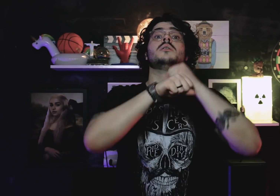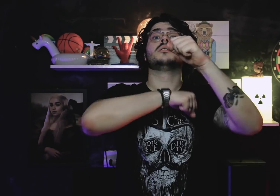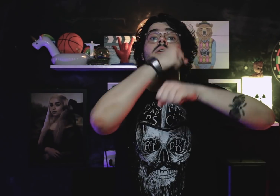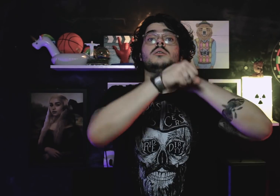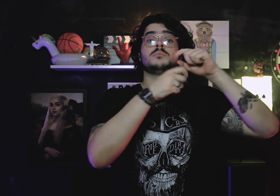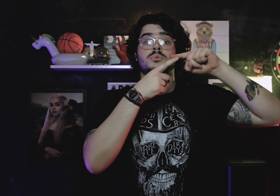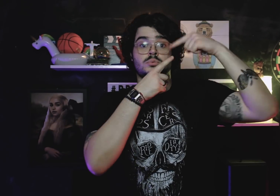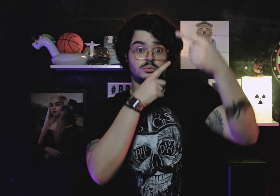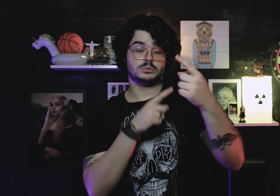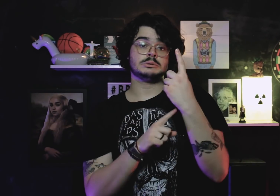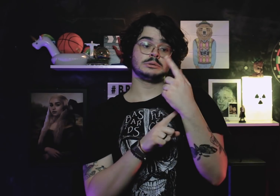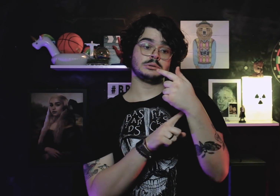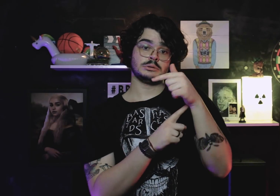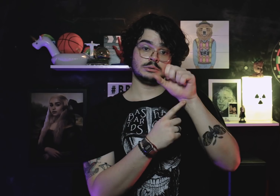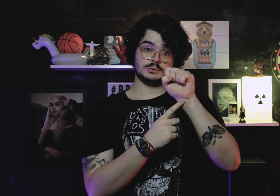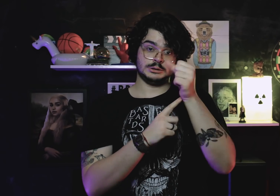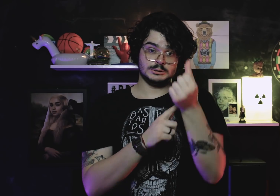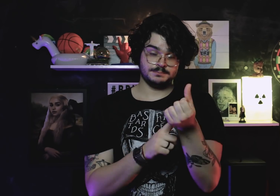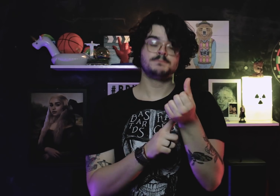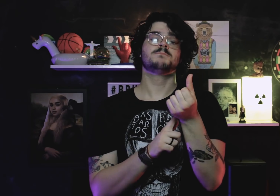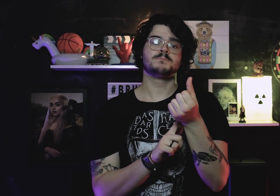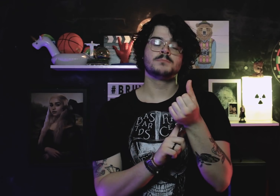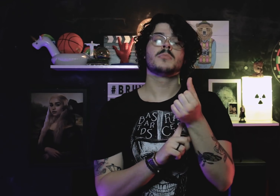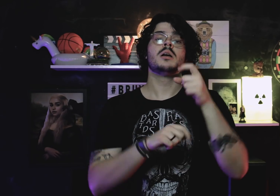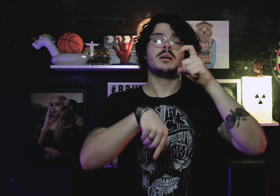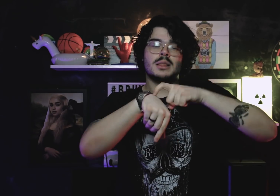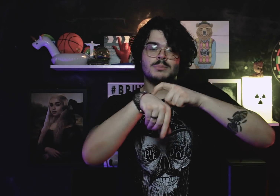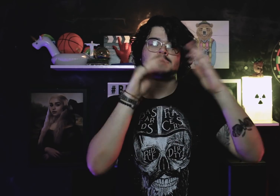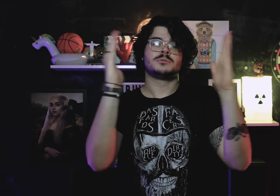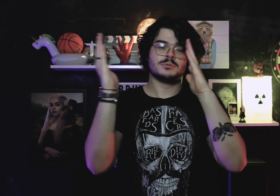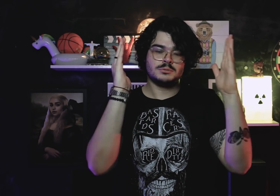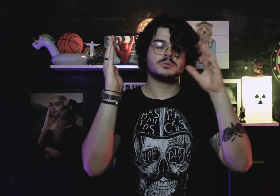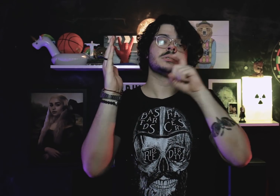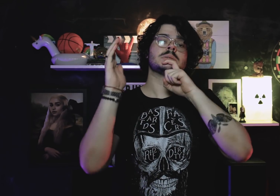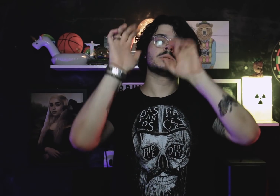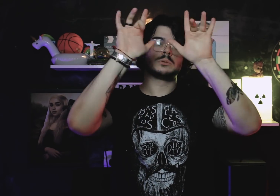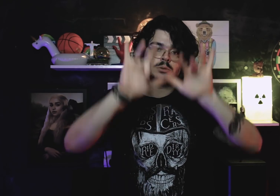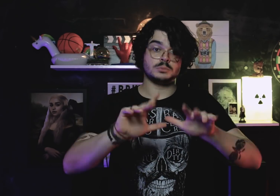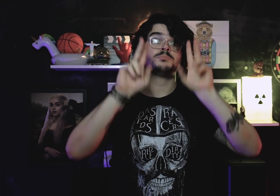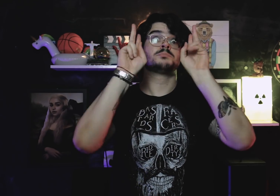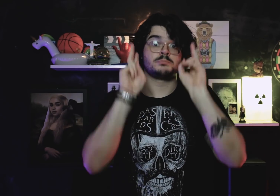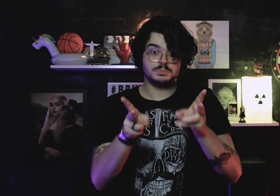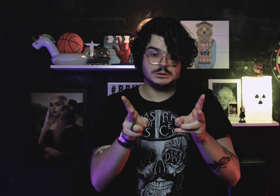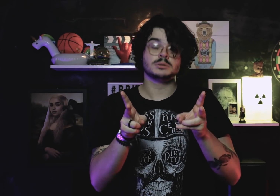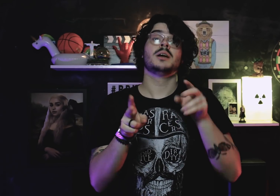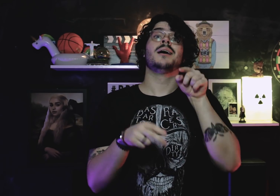The following year, 1786, in the winter season,